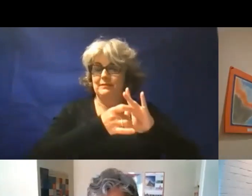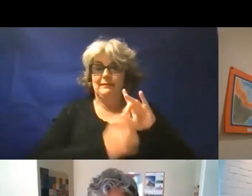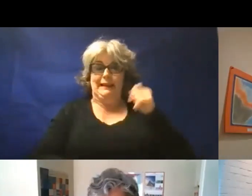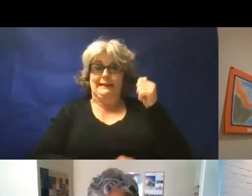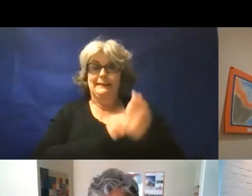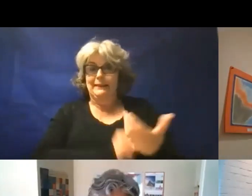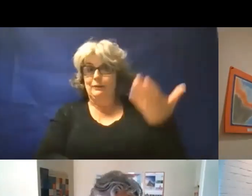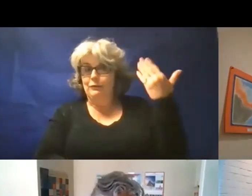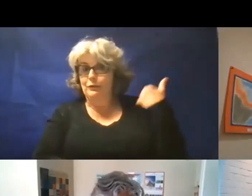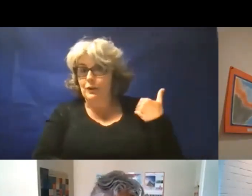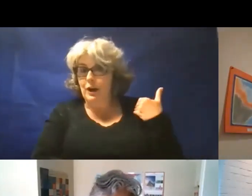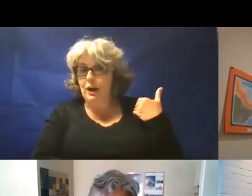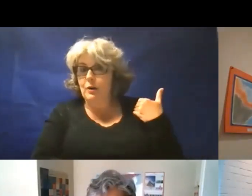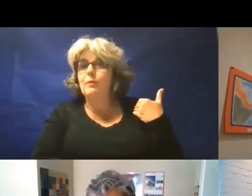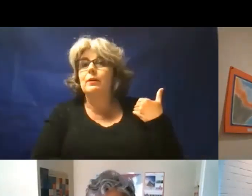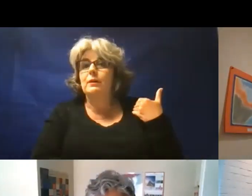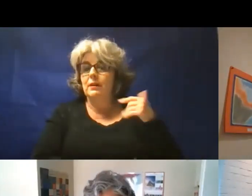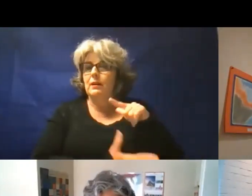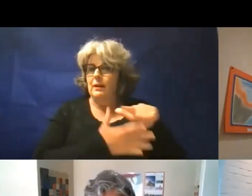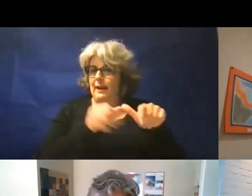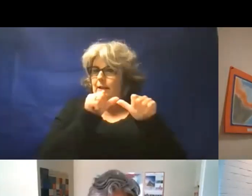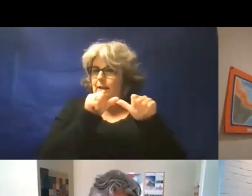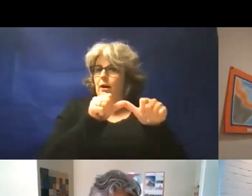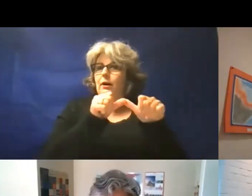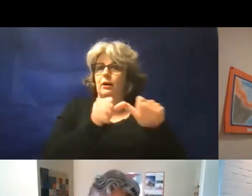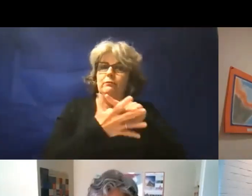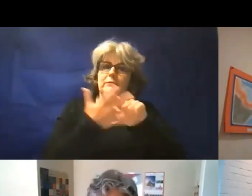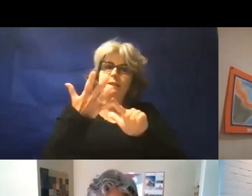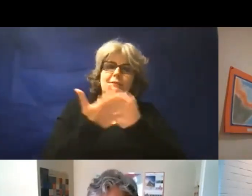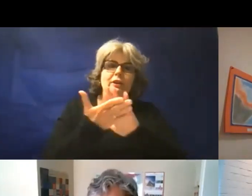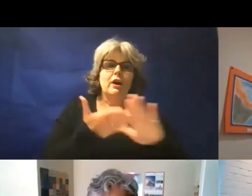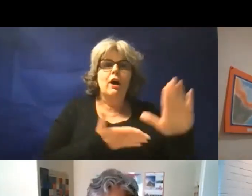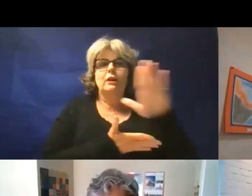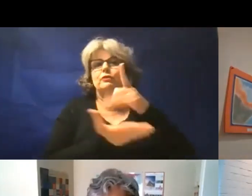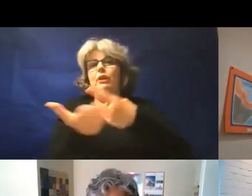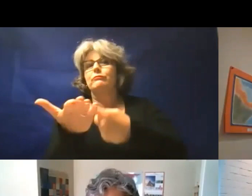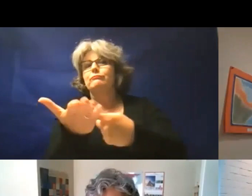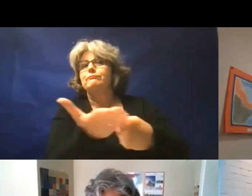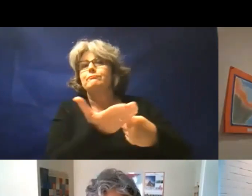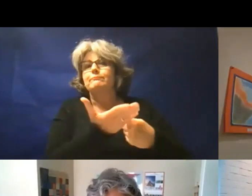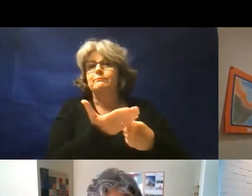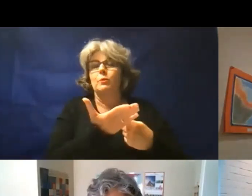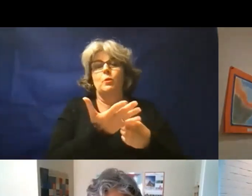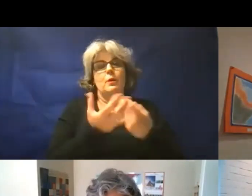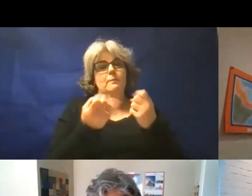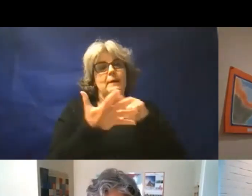at ACHA and ongoing at any institution I've spoken with there are lots of different answers